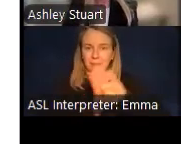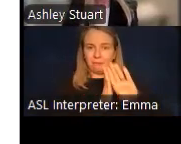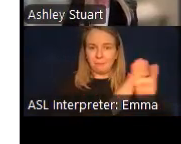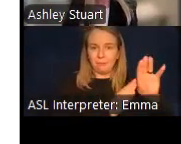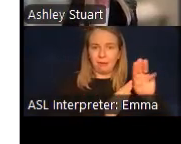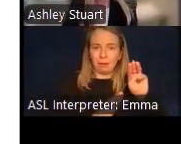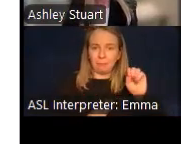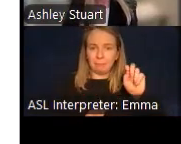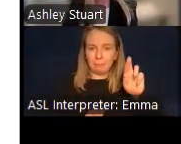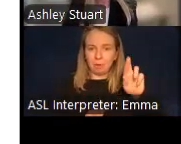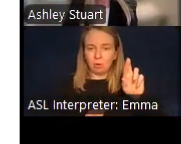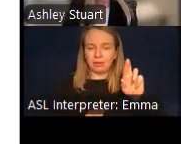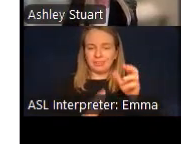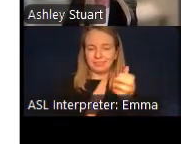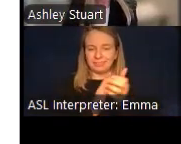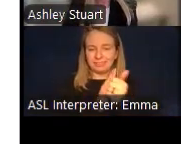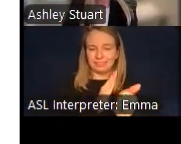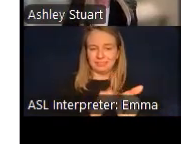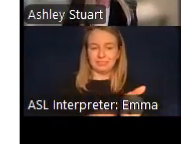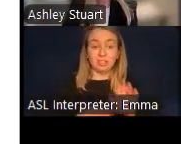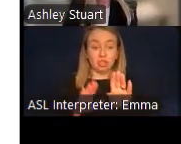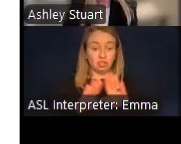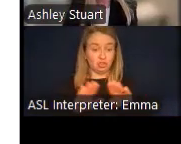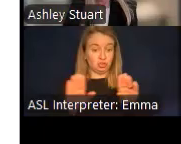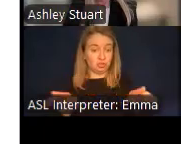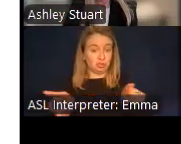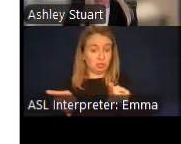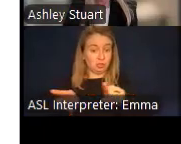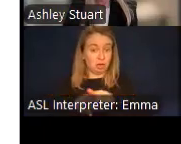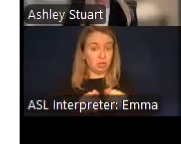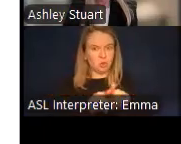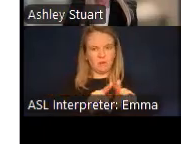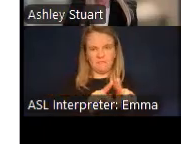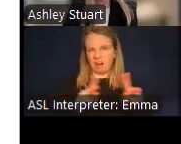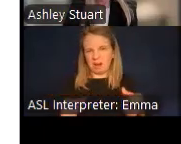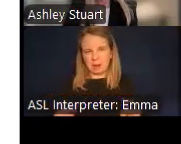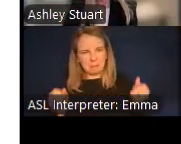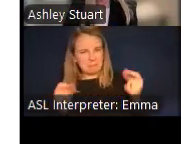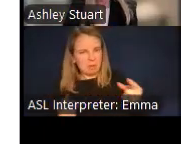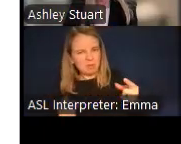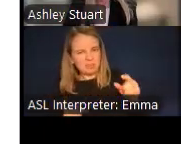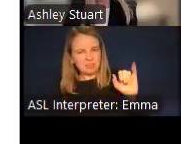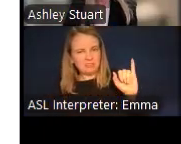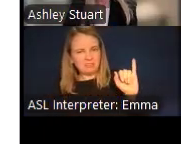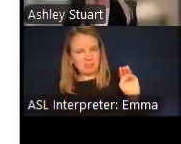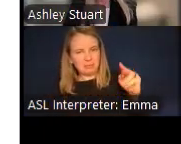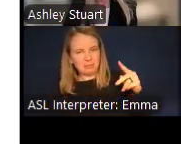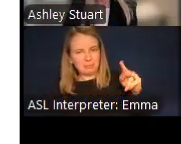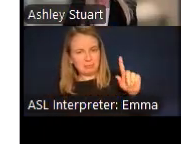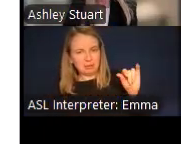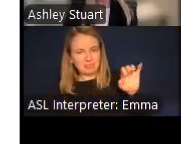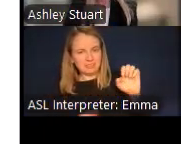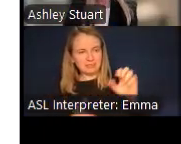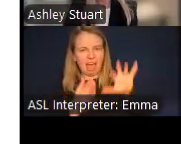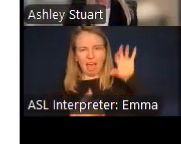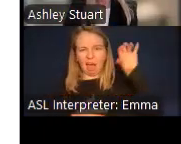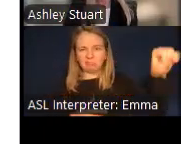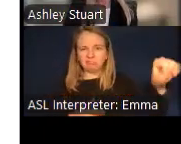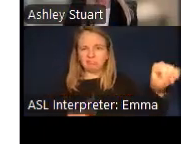Children, as we've touched on earlier, also quite impulsive during this age. They might grab objects, have difficulty waiting